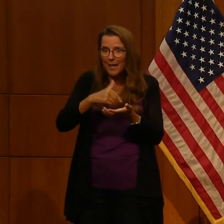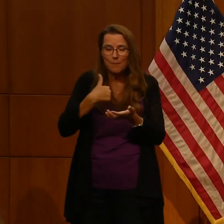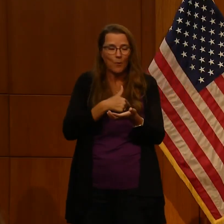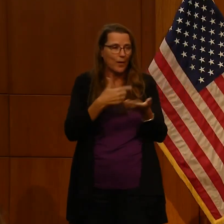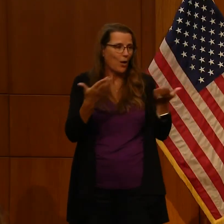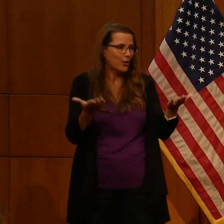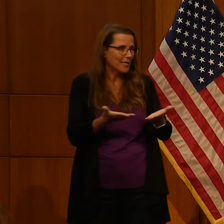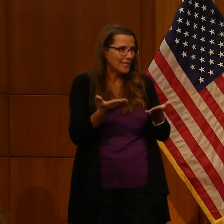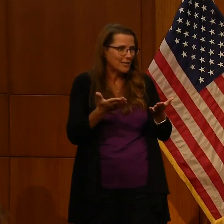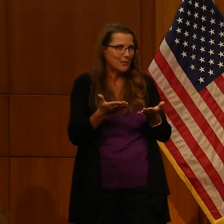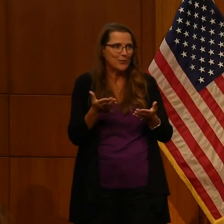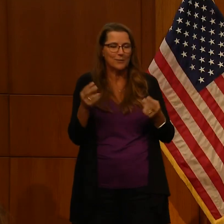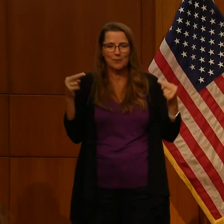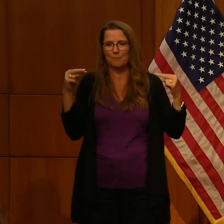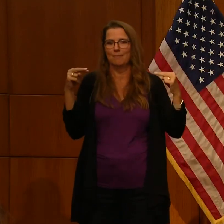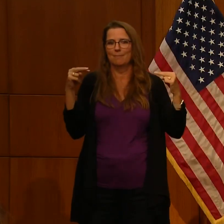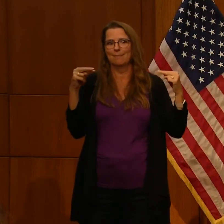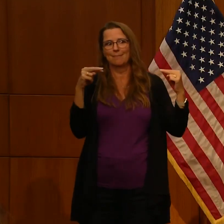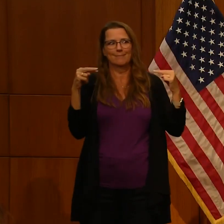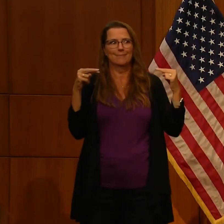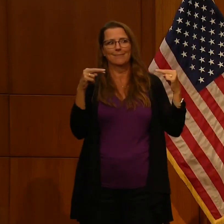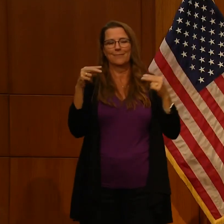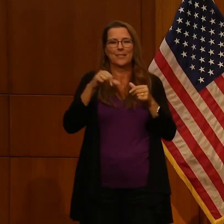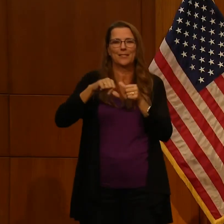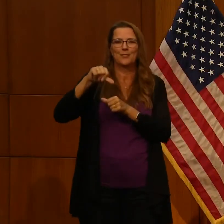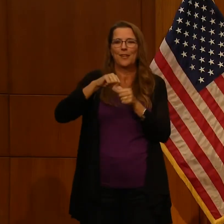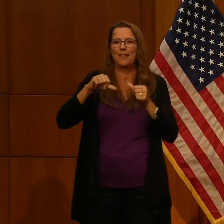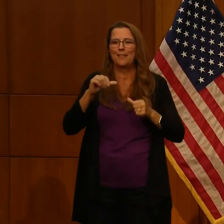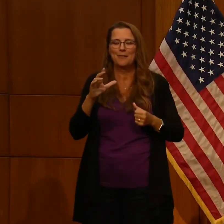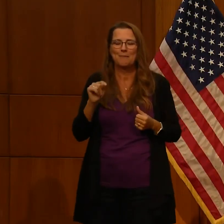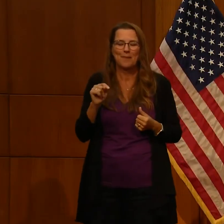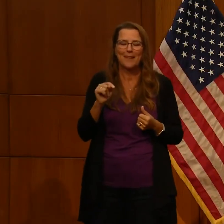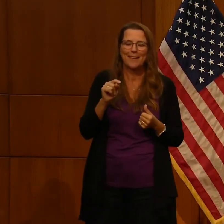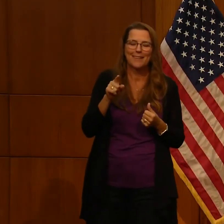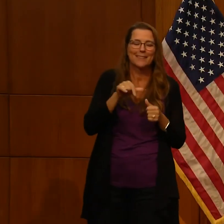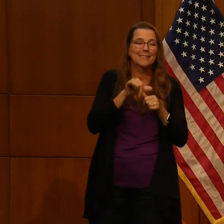KNOW IF YOU HAVE ANY THOUGHTS ON WHEN WE NEED TO MEET AGAIN BUT WE'RE ALL HERE, SO THEY'RE